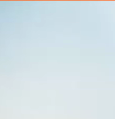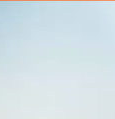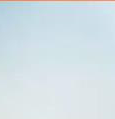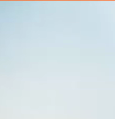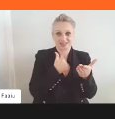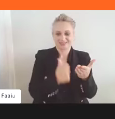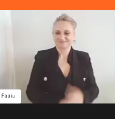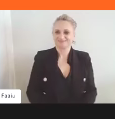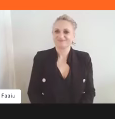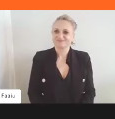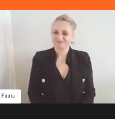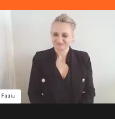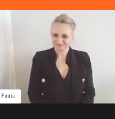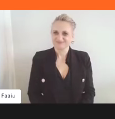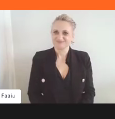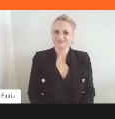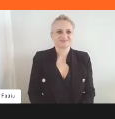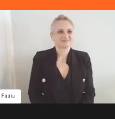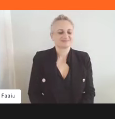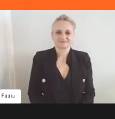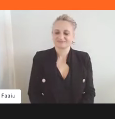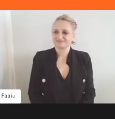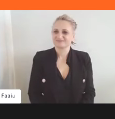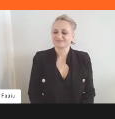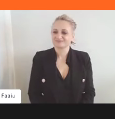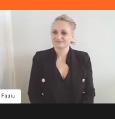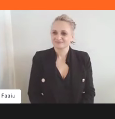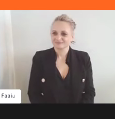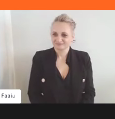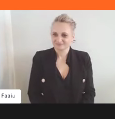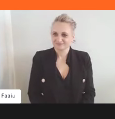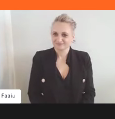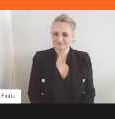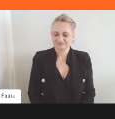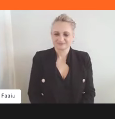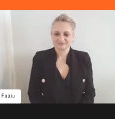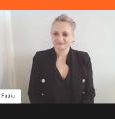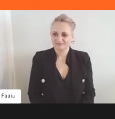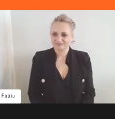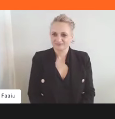the moderators can -- there you go, perfect. Okay. So hi everyone,